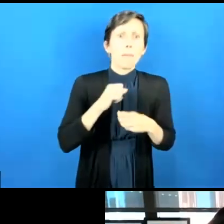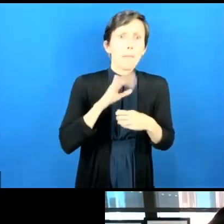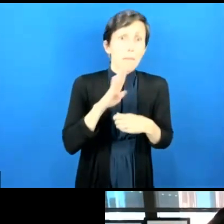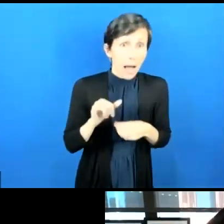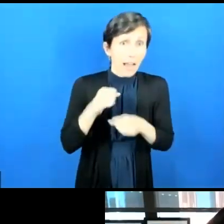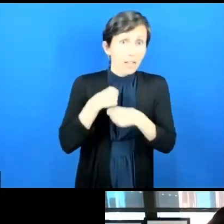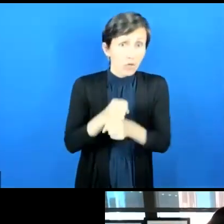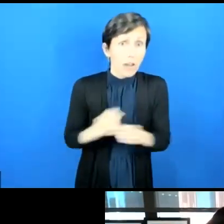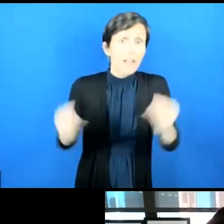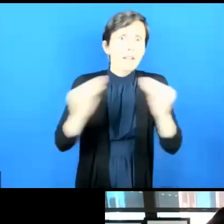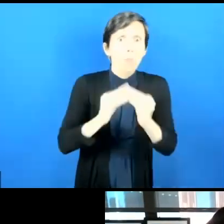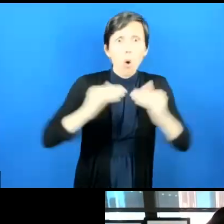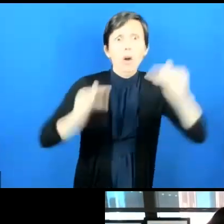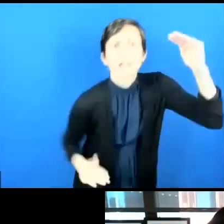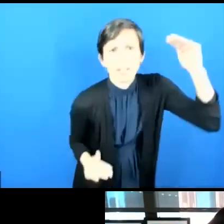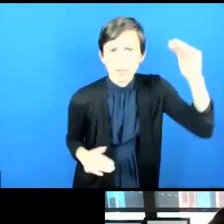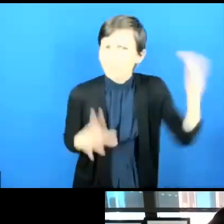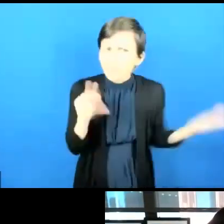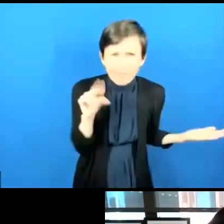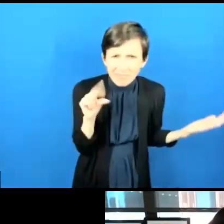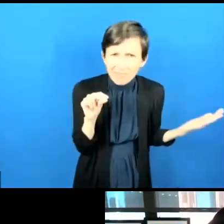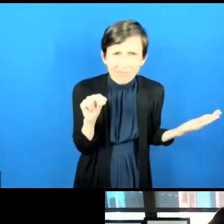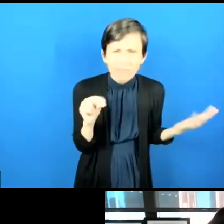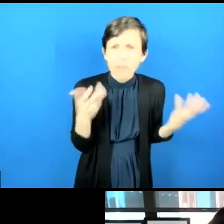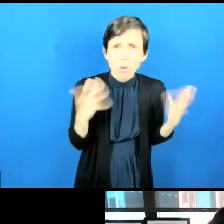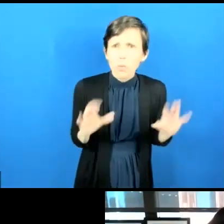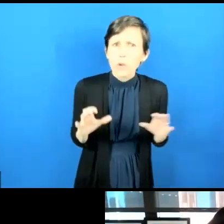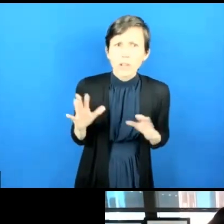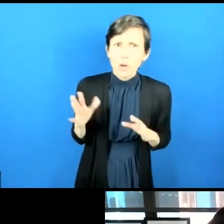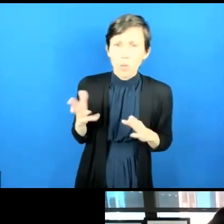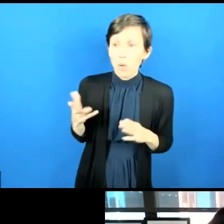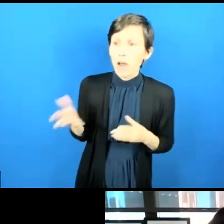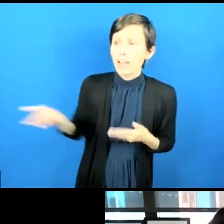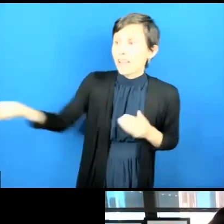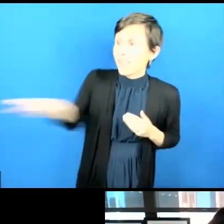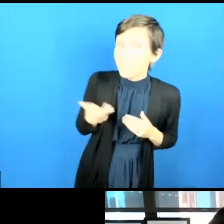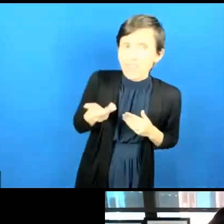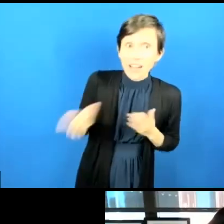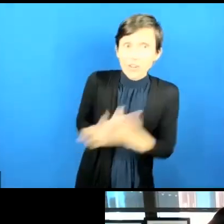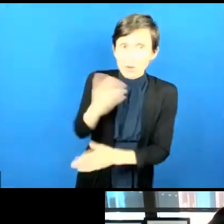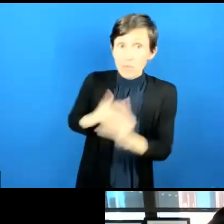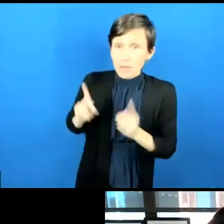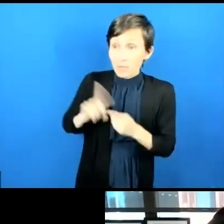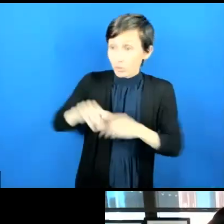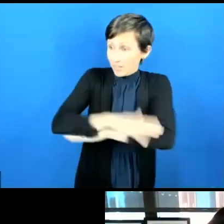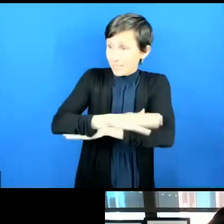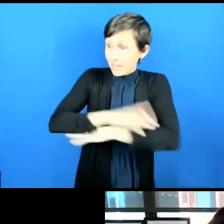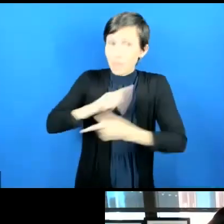We don't want to bring others to the table and remove people from the table. We are trying to create a bigger table, you know,